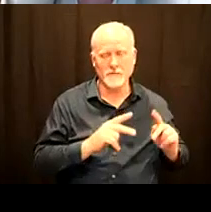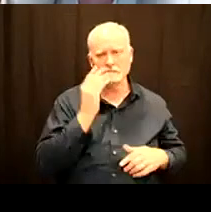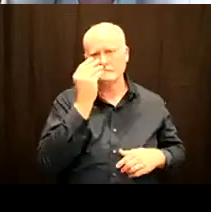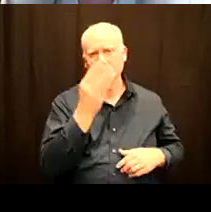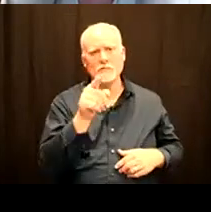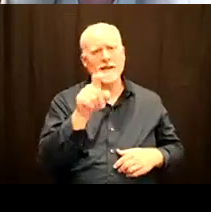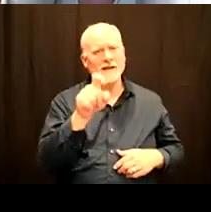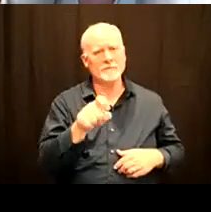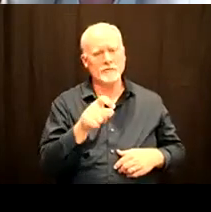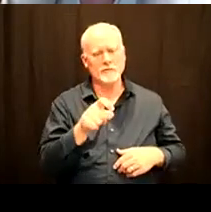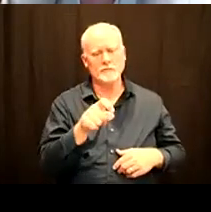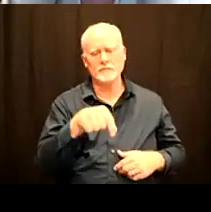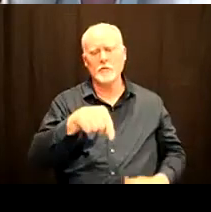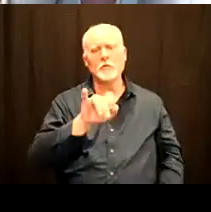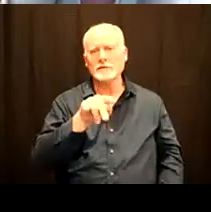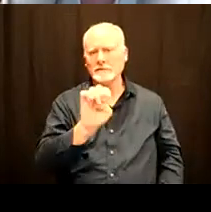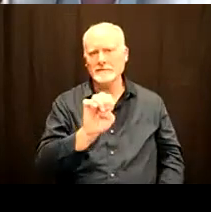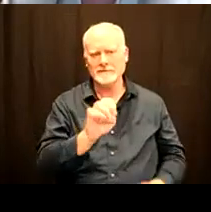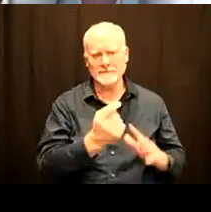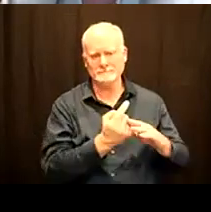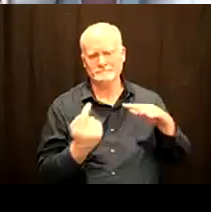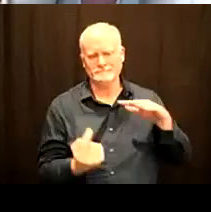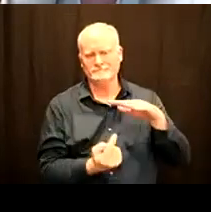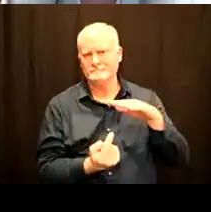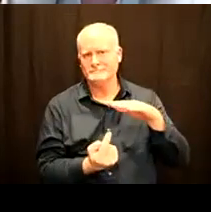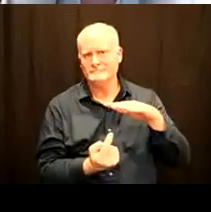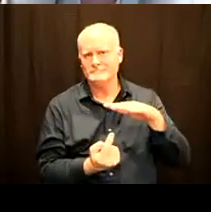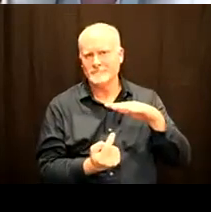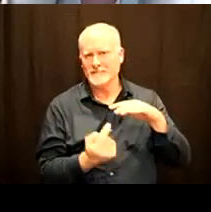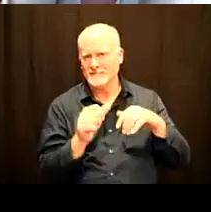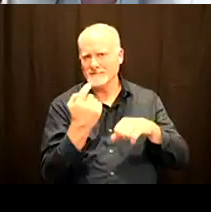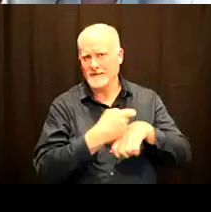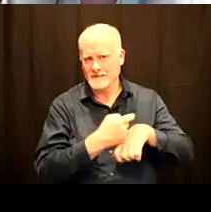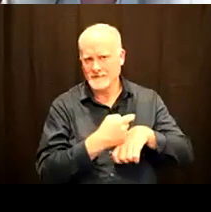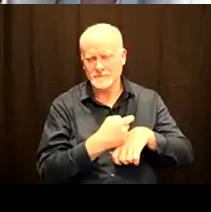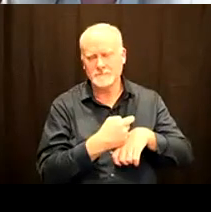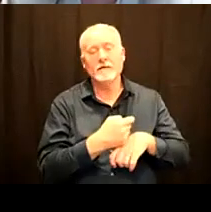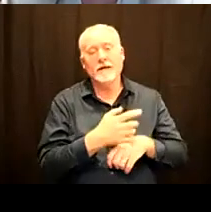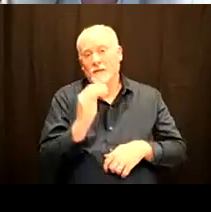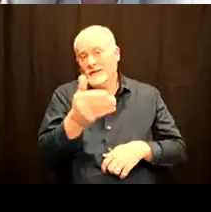as a close contact for the requisite 10 days and then also inviting you to test this type